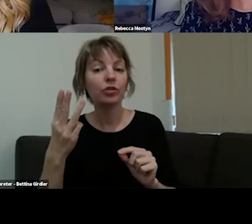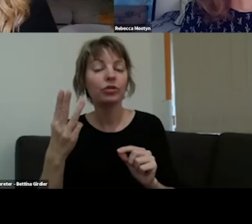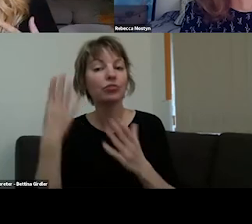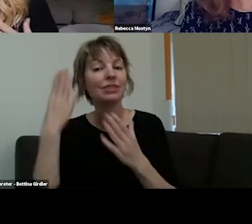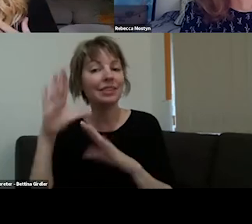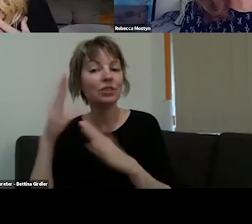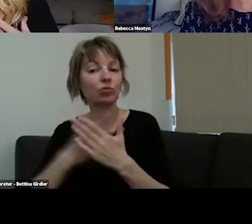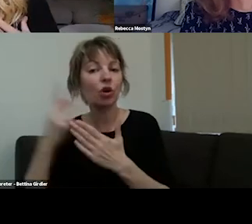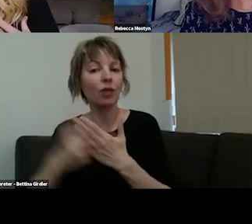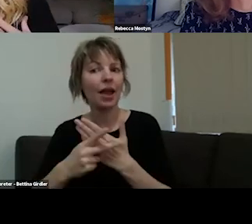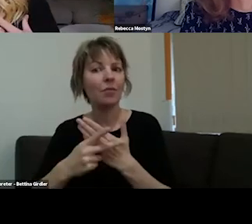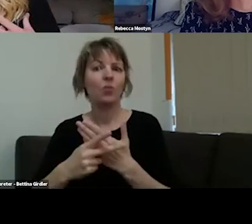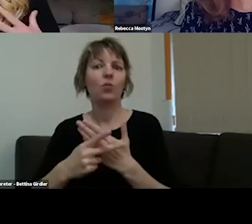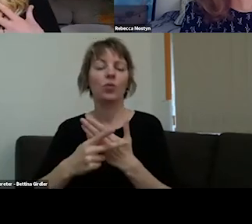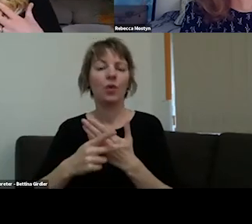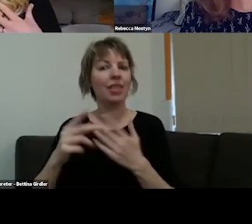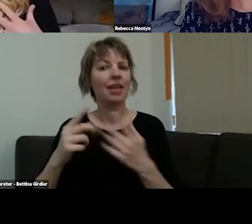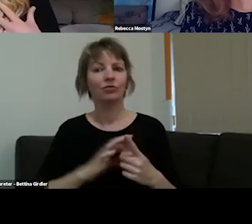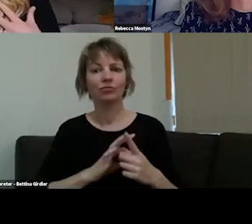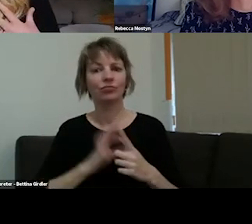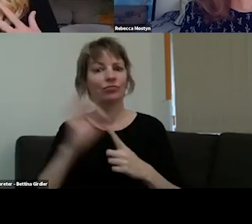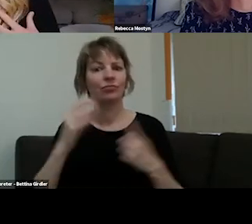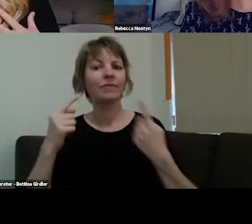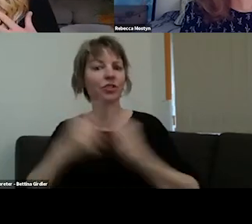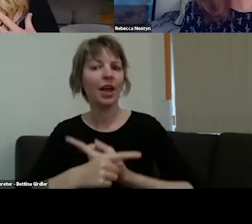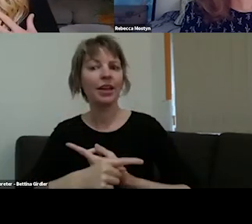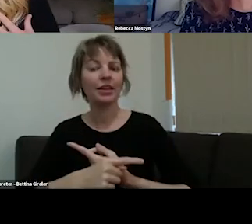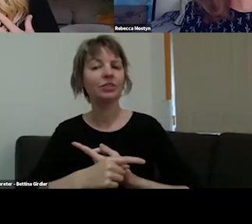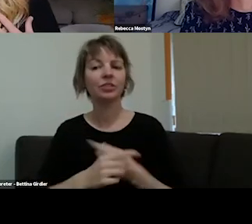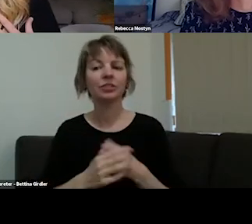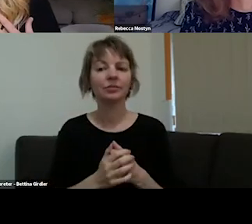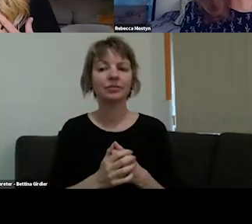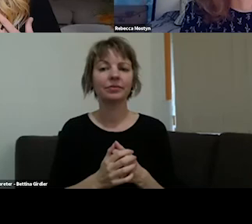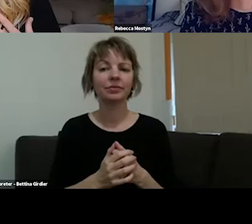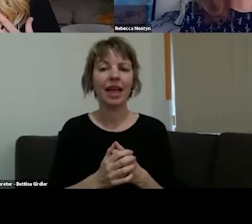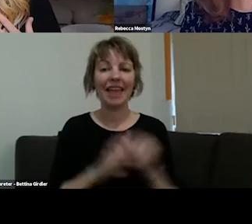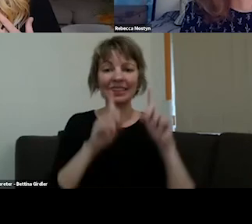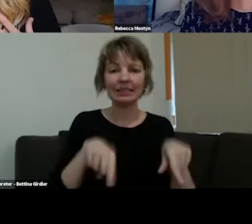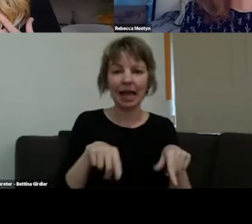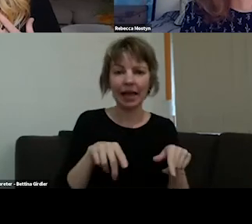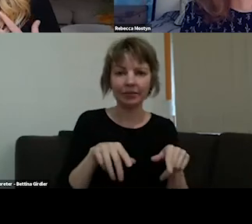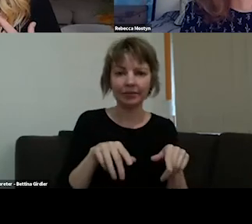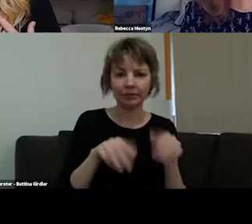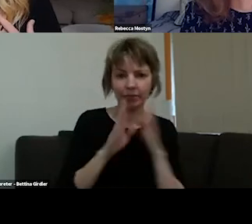What we hold, our cards close to our chest, we don't want to give away too much.